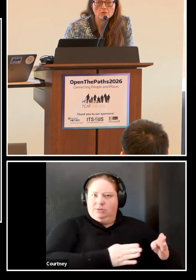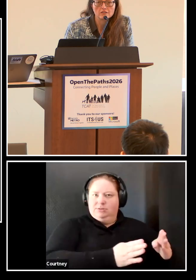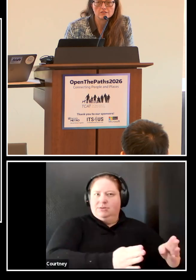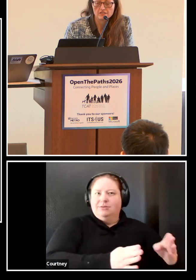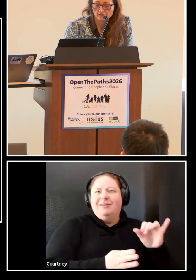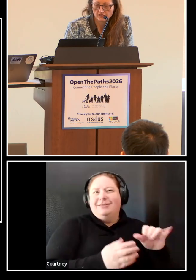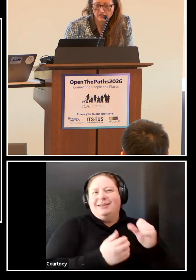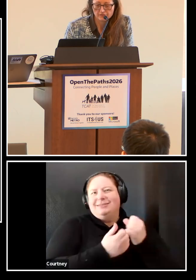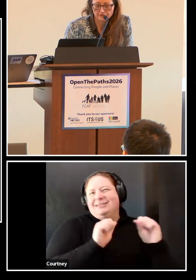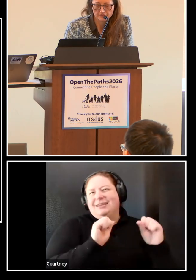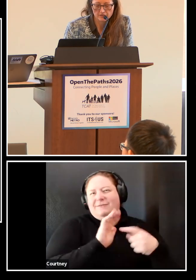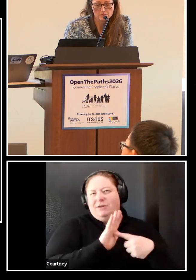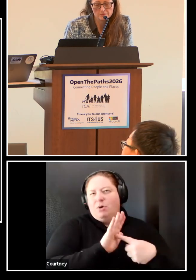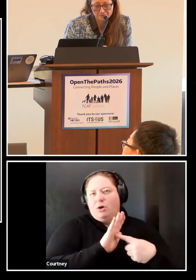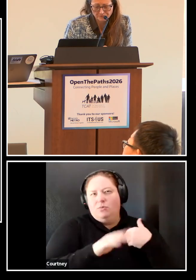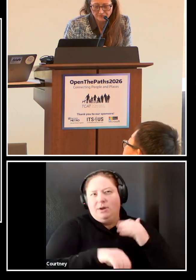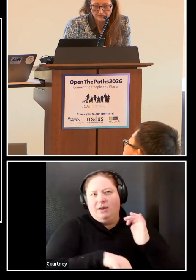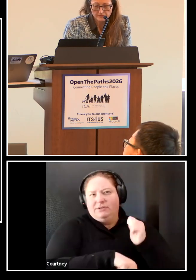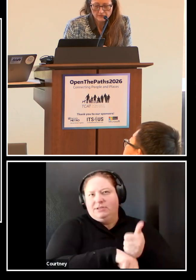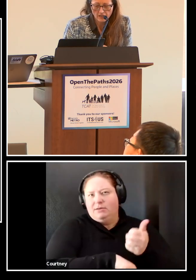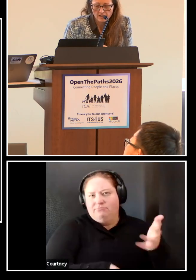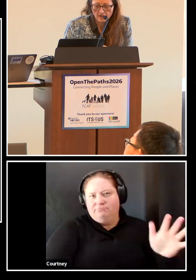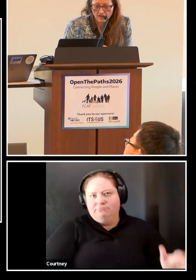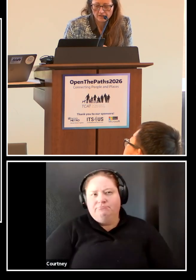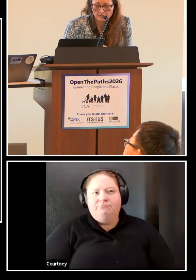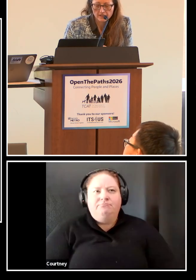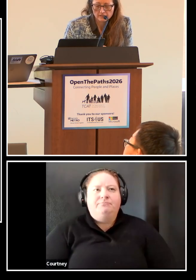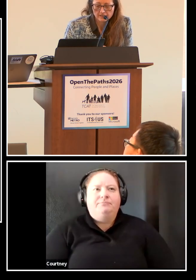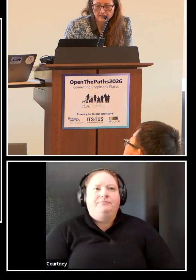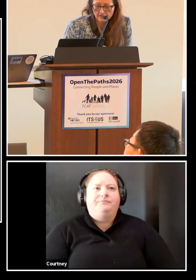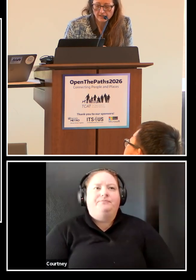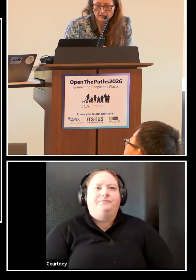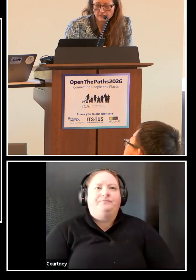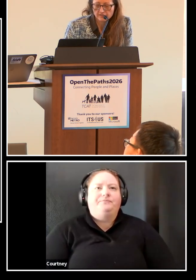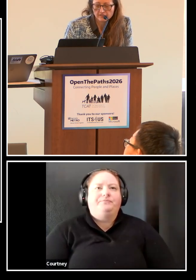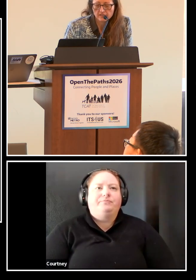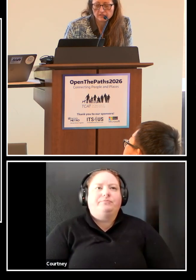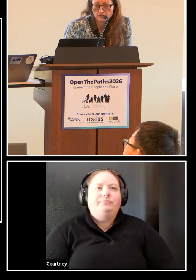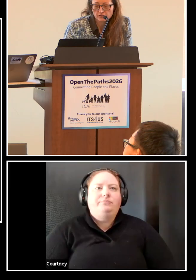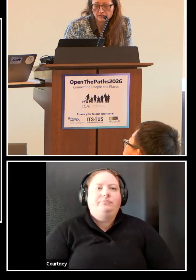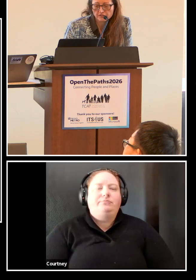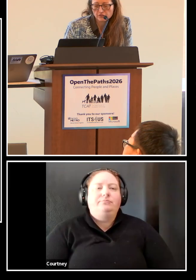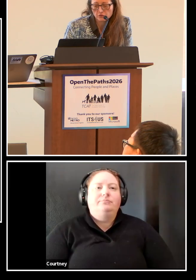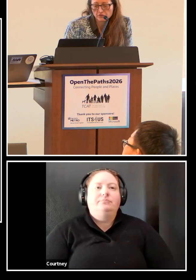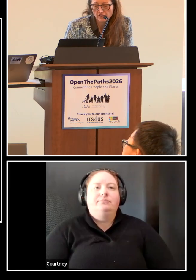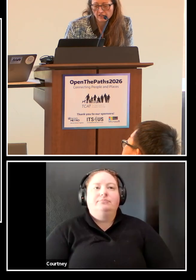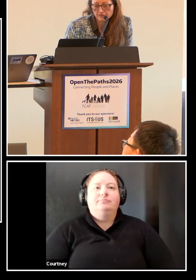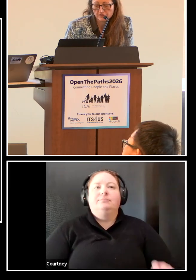model that we have for them. Um, and looking at that, we see that the two different schools have